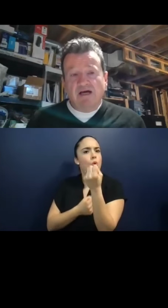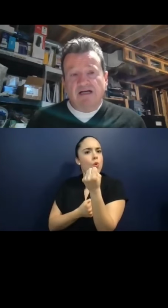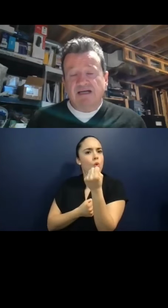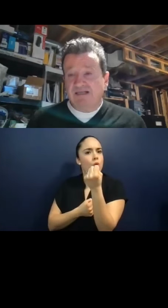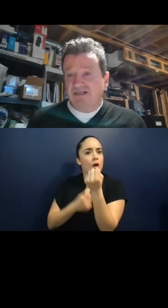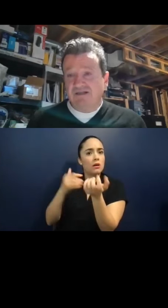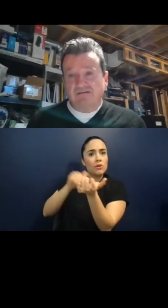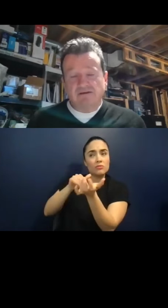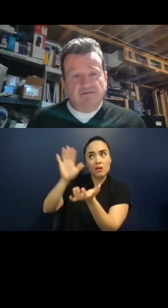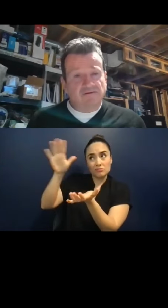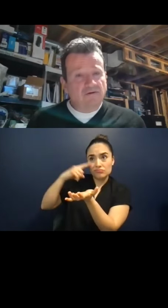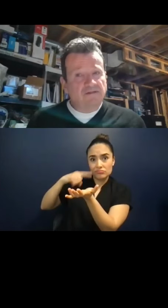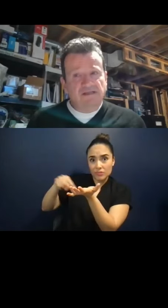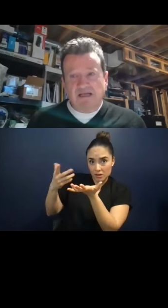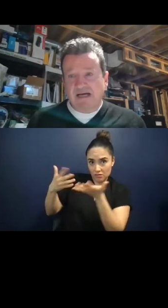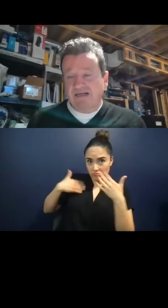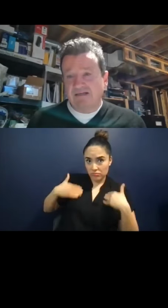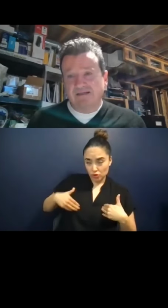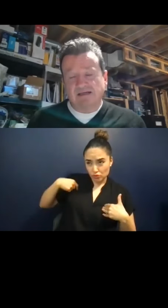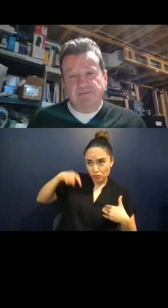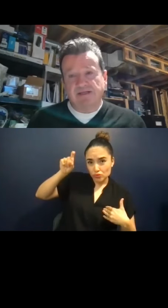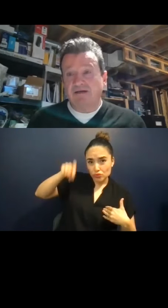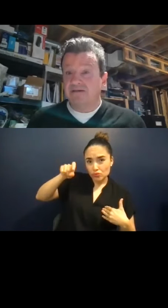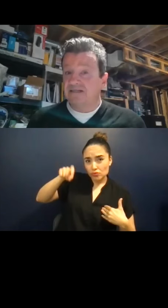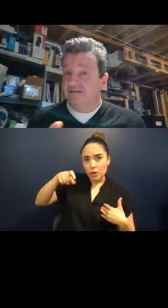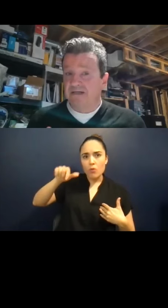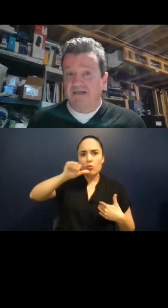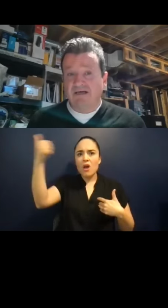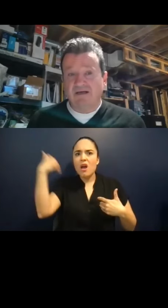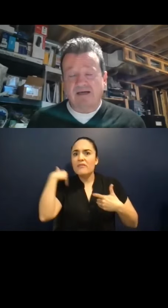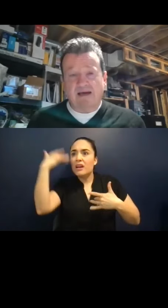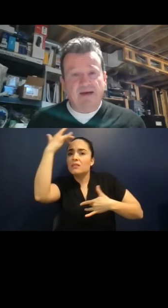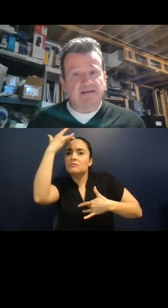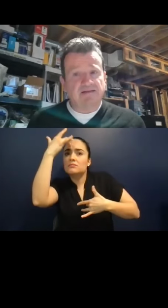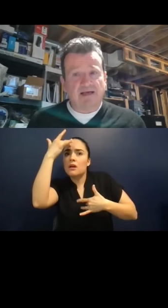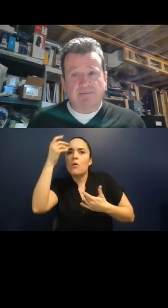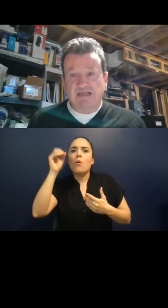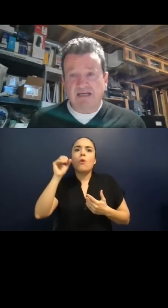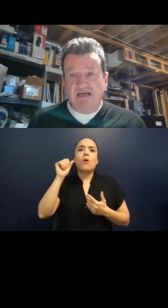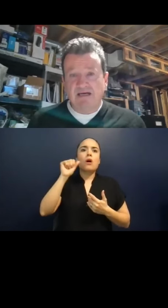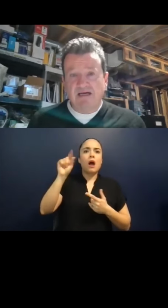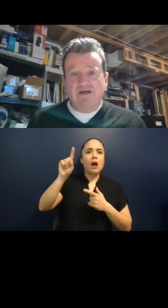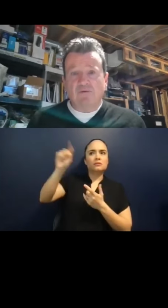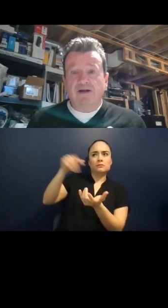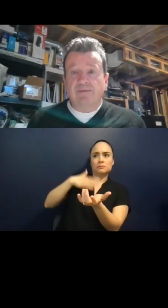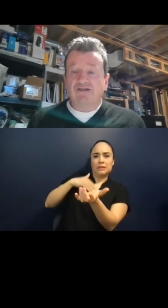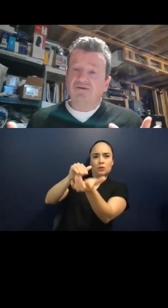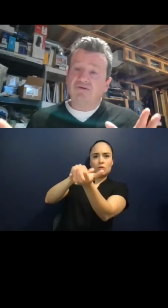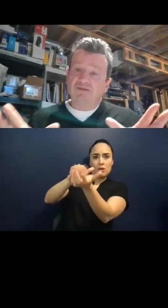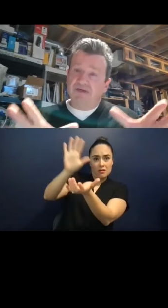, if you do have it the doctor or pharmacist